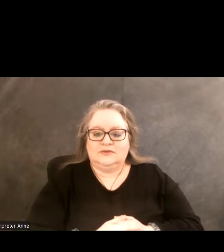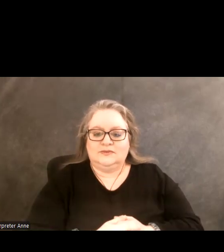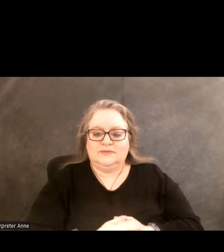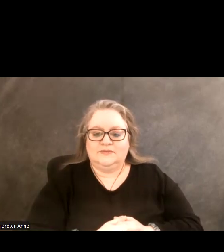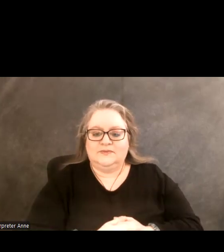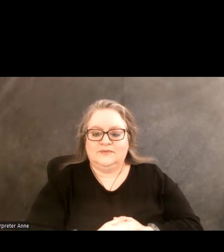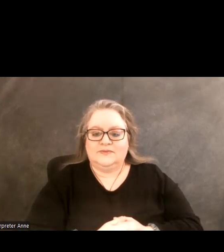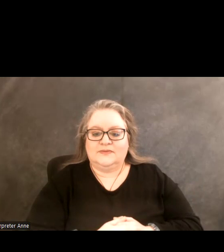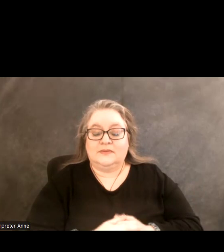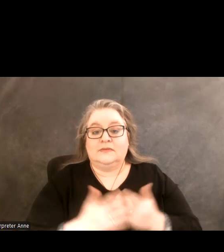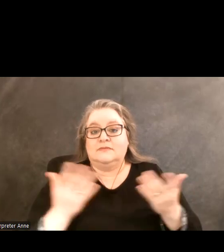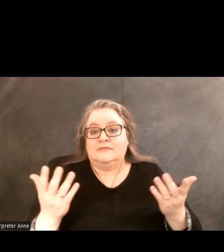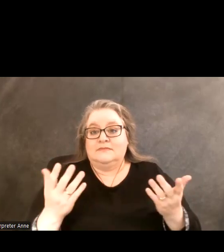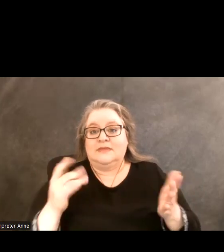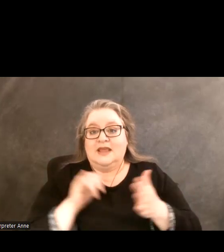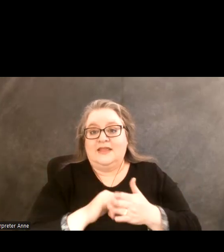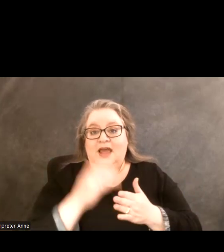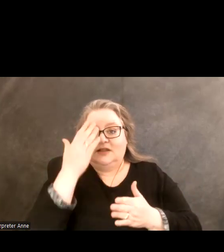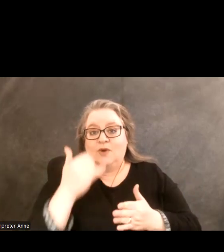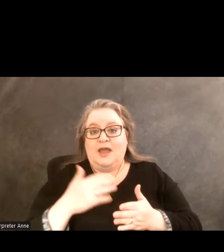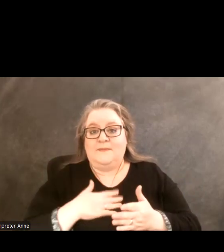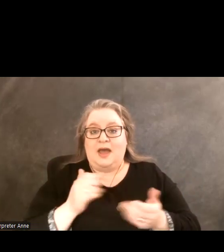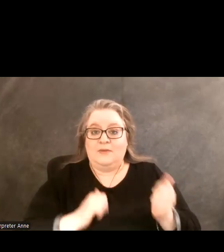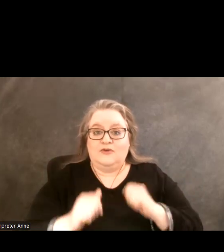And, well, that's why my performance is a performance,